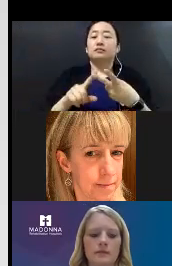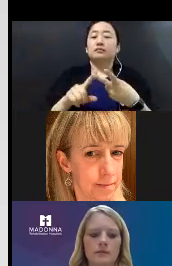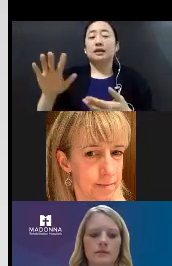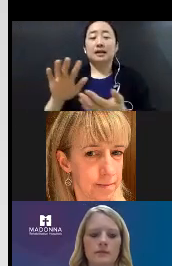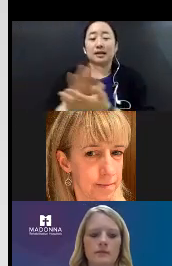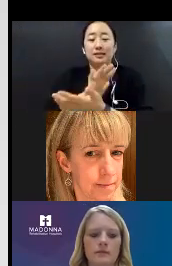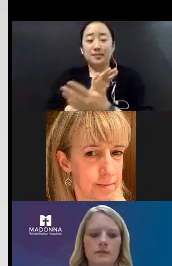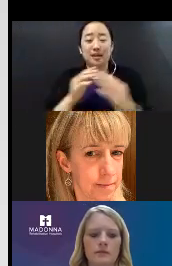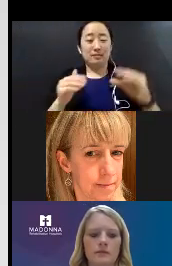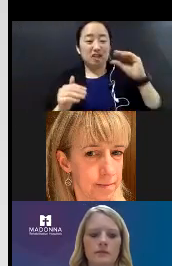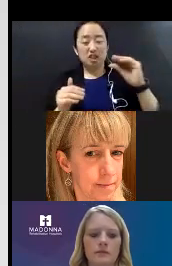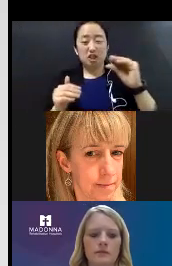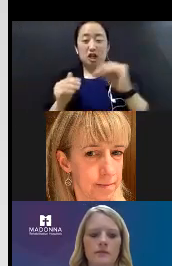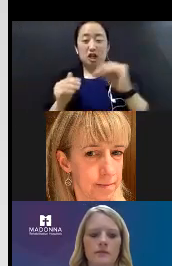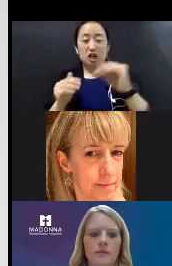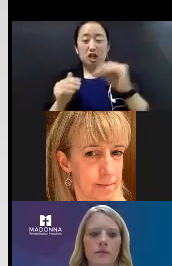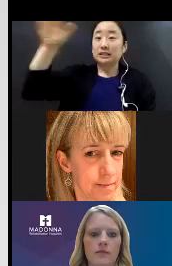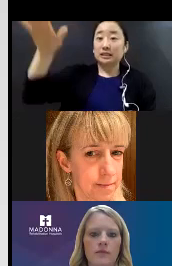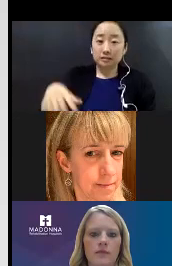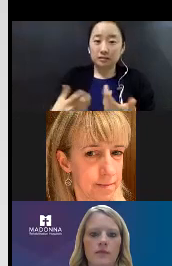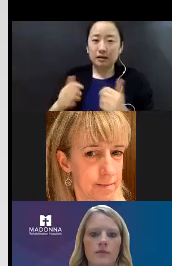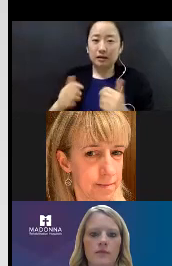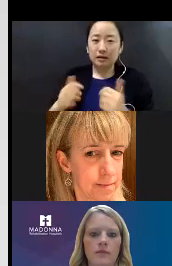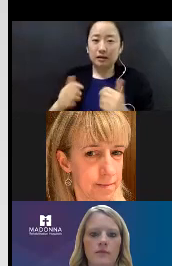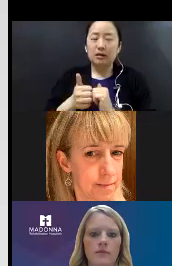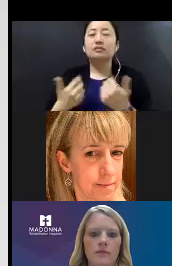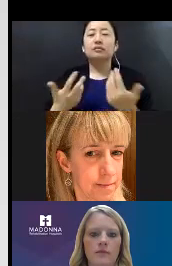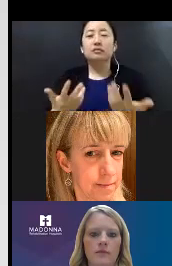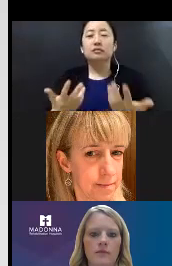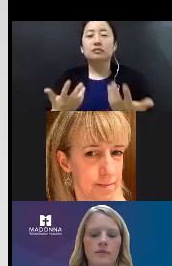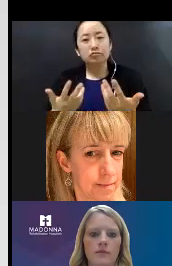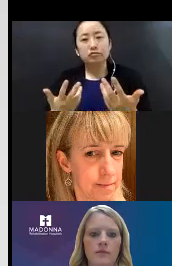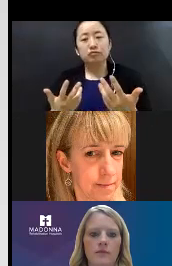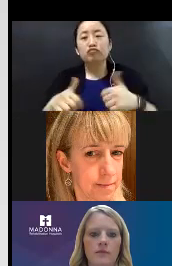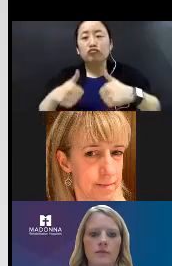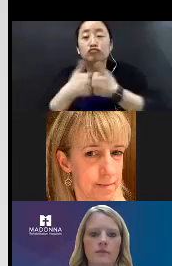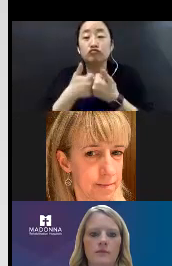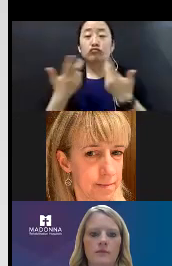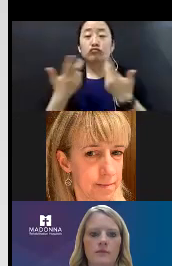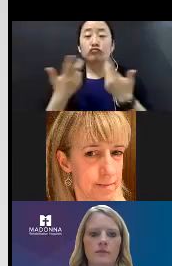HELP GATHER THE INFORMATION IS SOMETIMES DIFFICULT. THEY ARE NOT EMAIL PEOPLE.